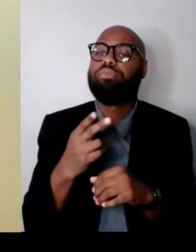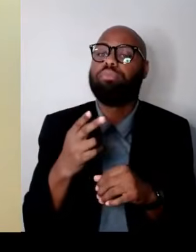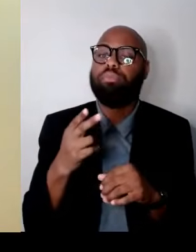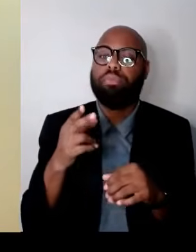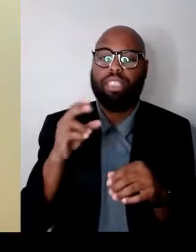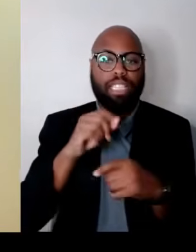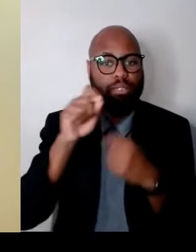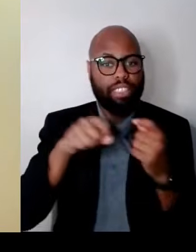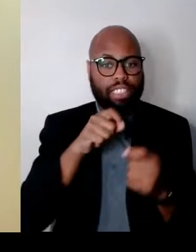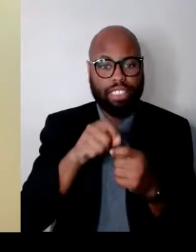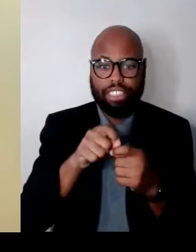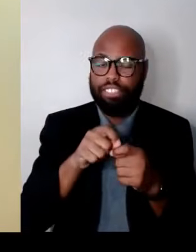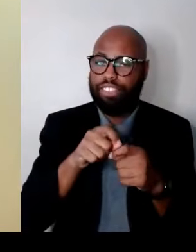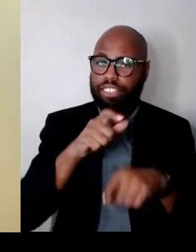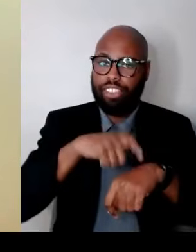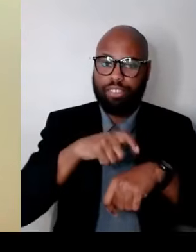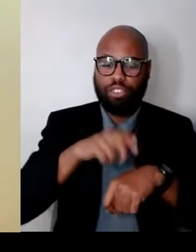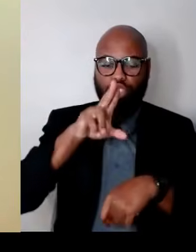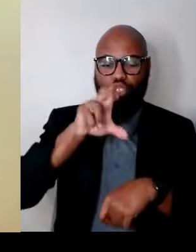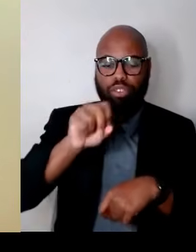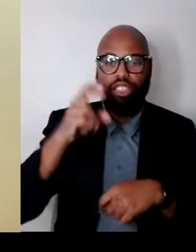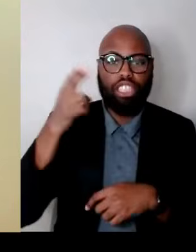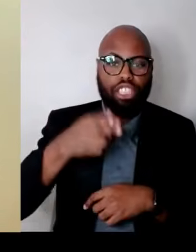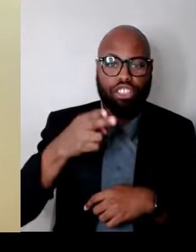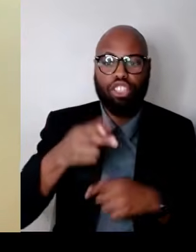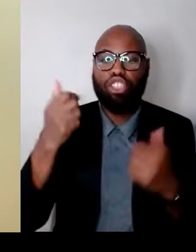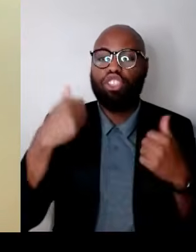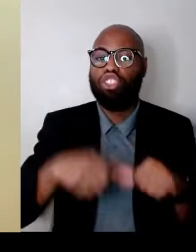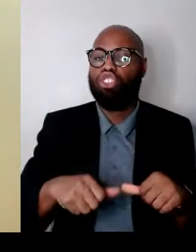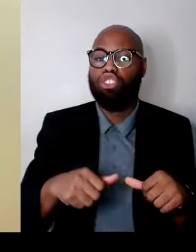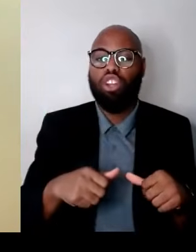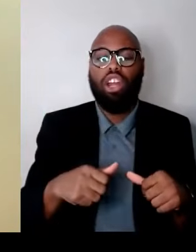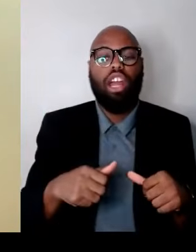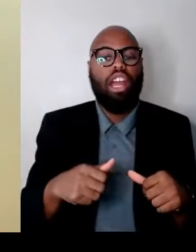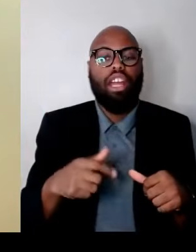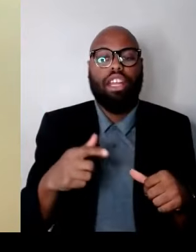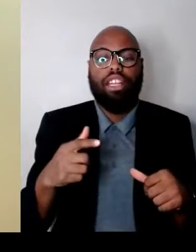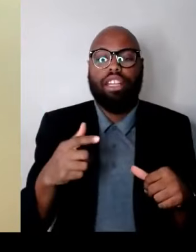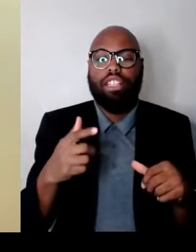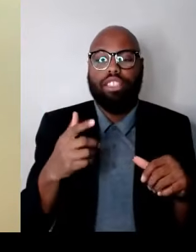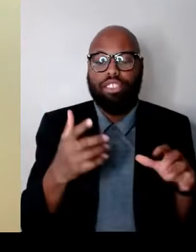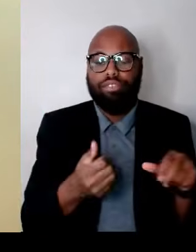to try to cut native peoples off from their connection to land, language, and culture.